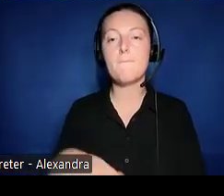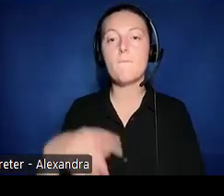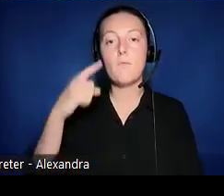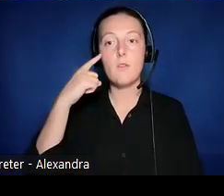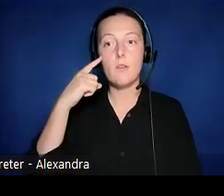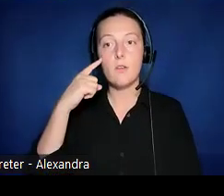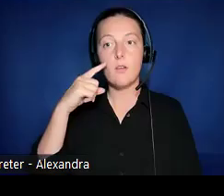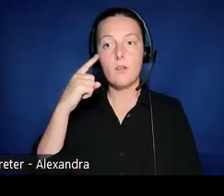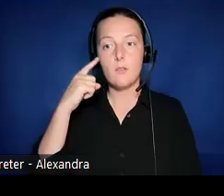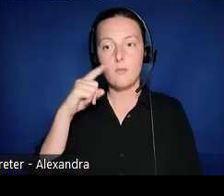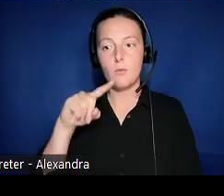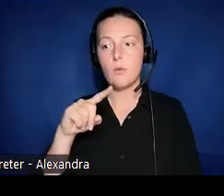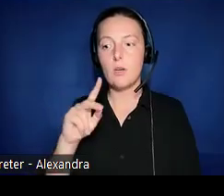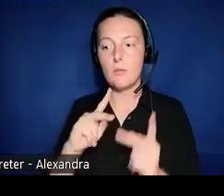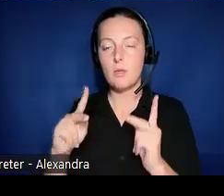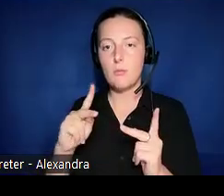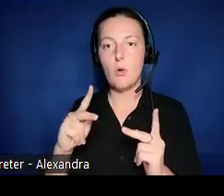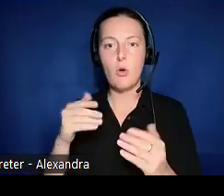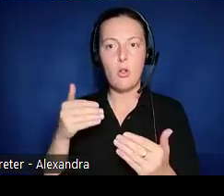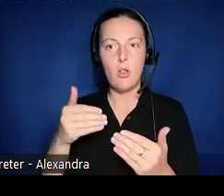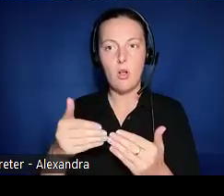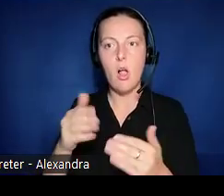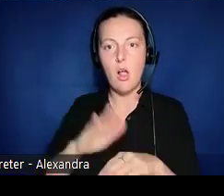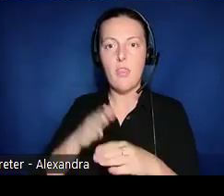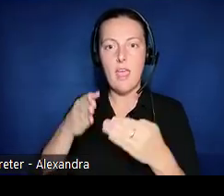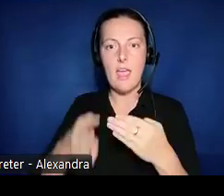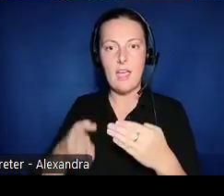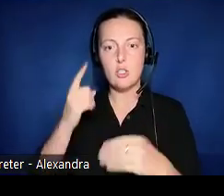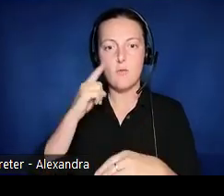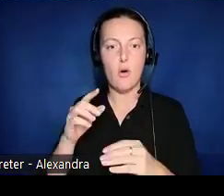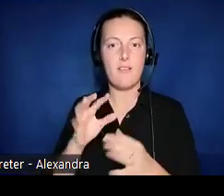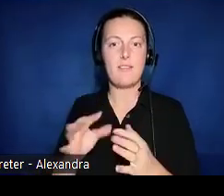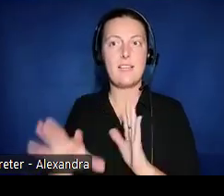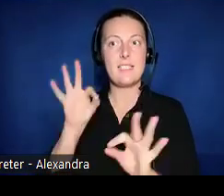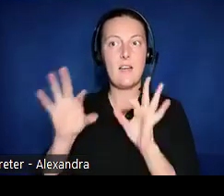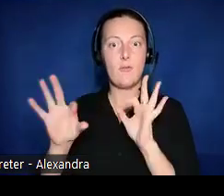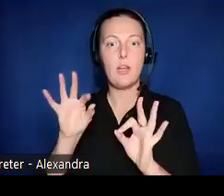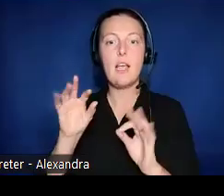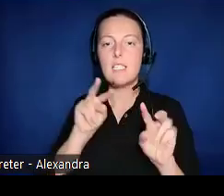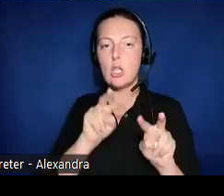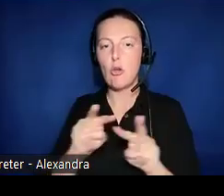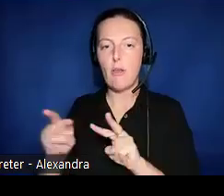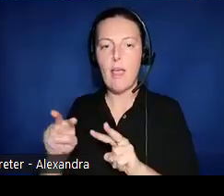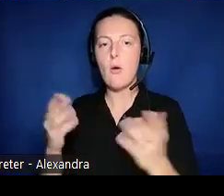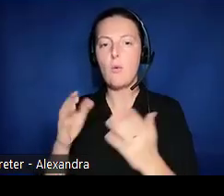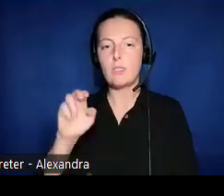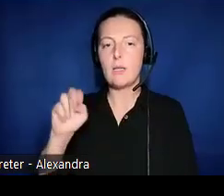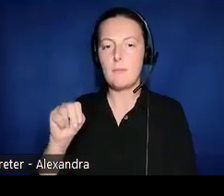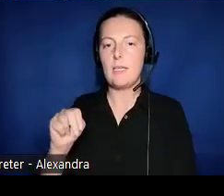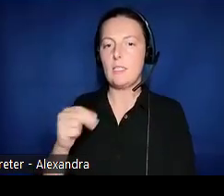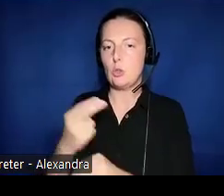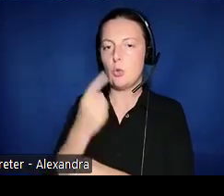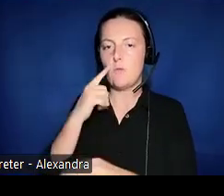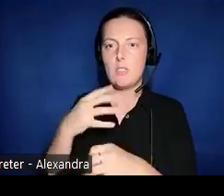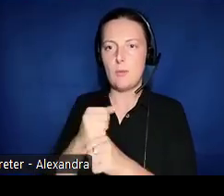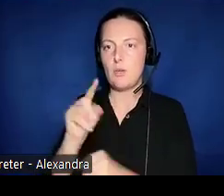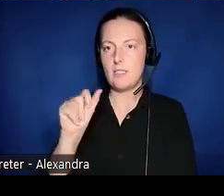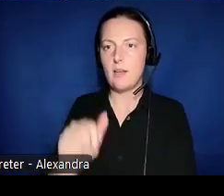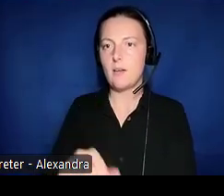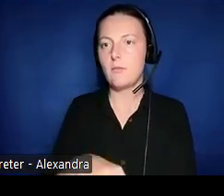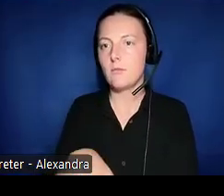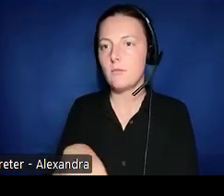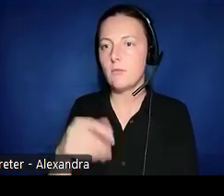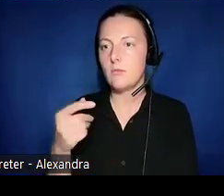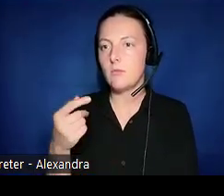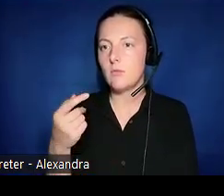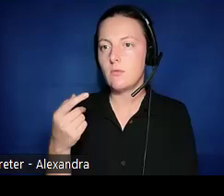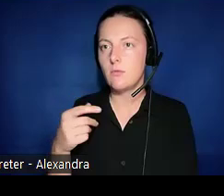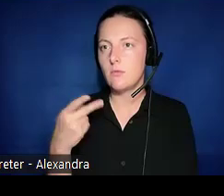uh one of the last papers written before the mean gets used to summarize data. Um